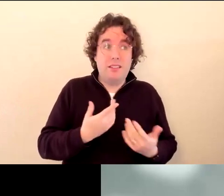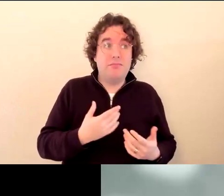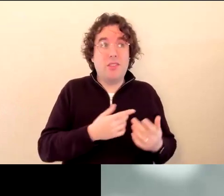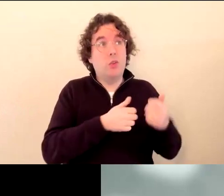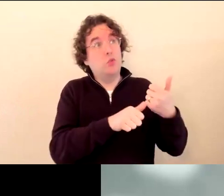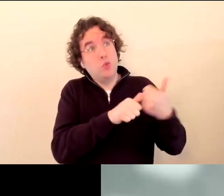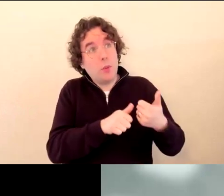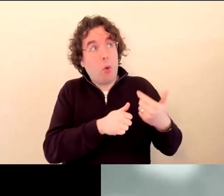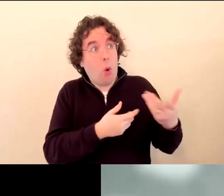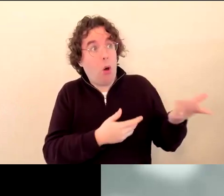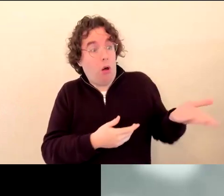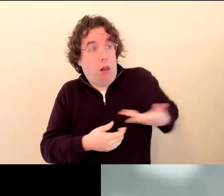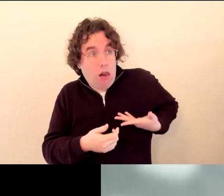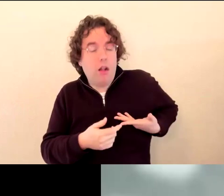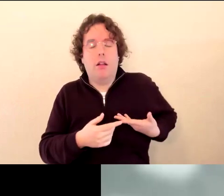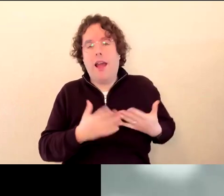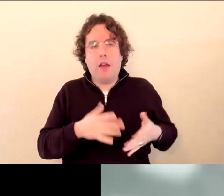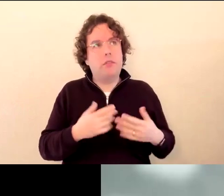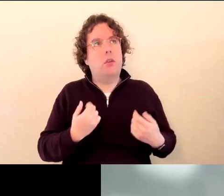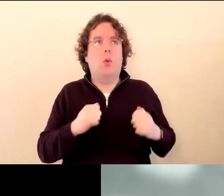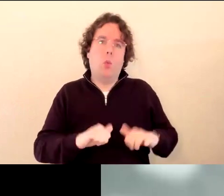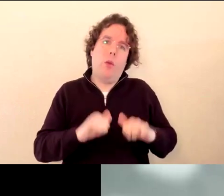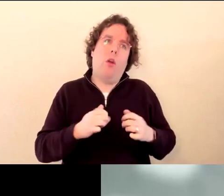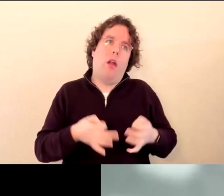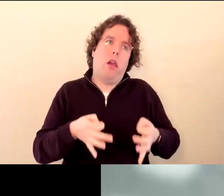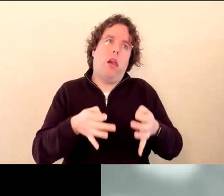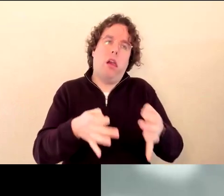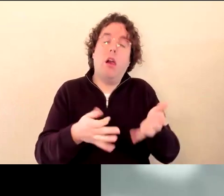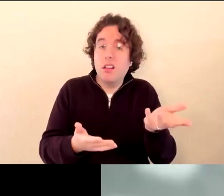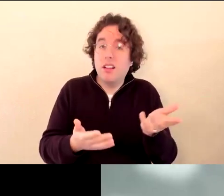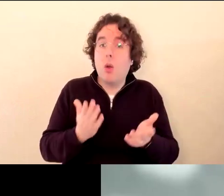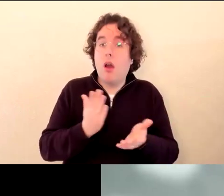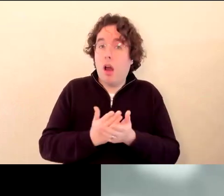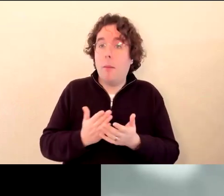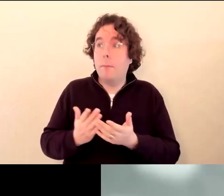then please do share it. It's very helpful. But it isn't strictly speaking necessary.